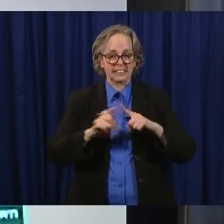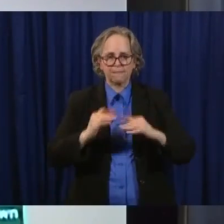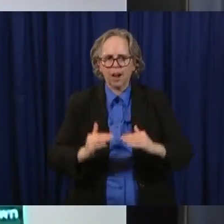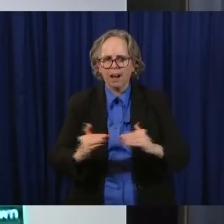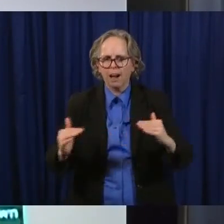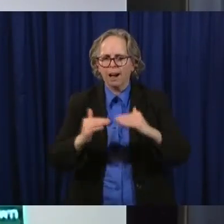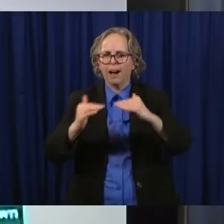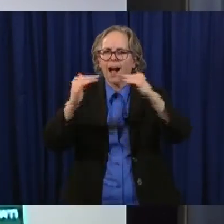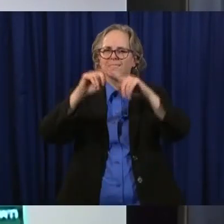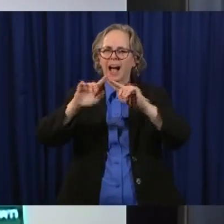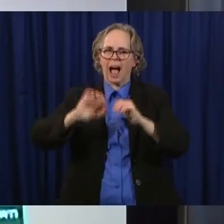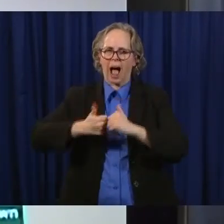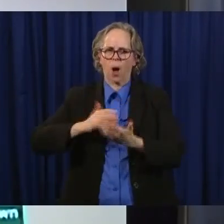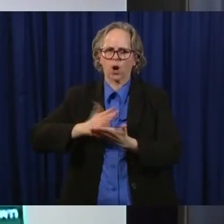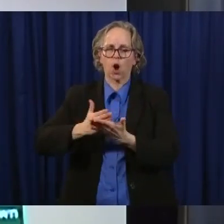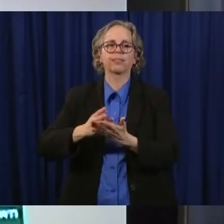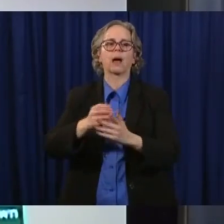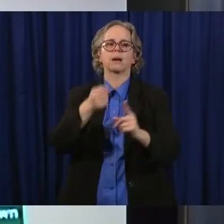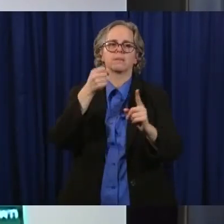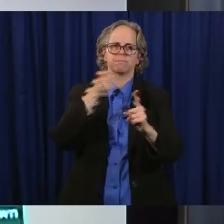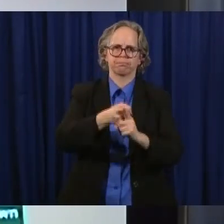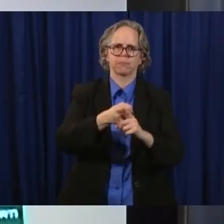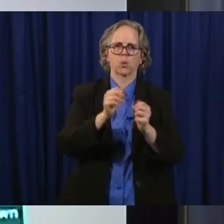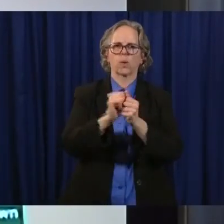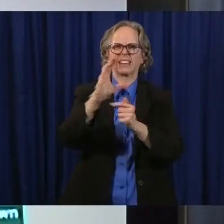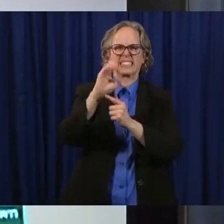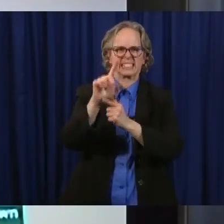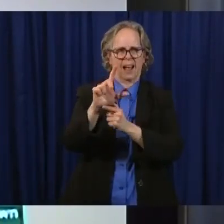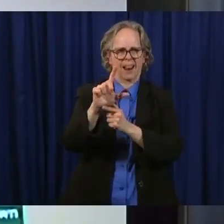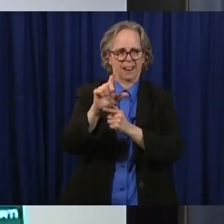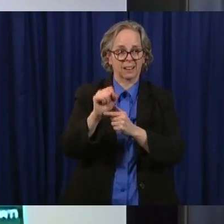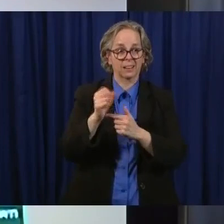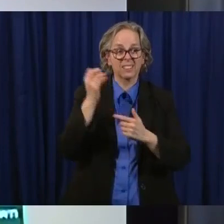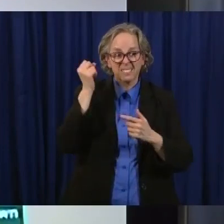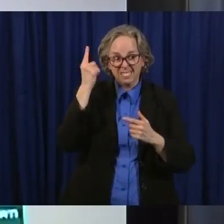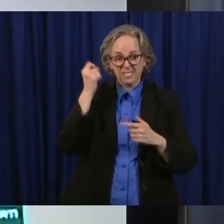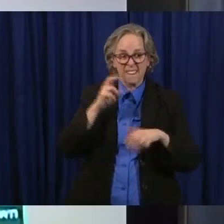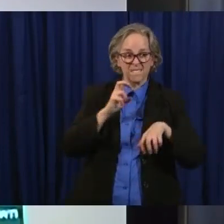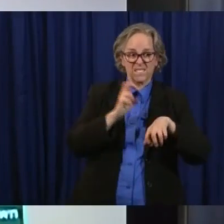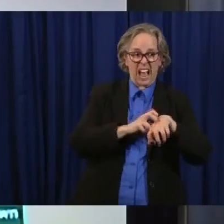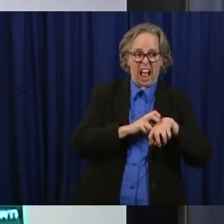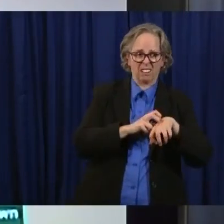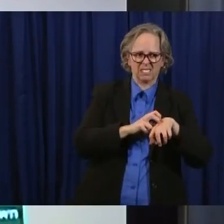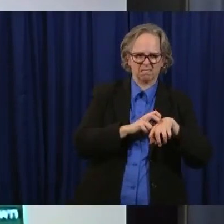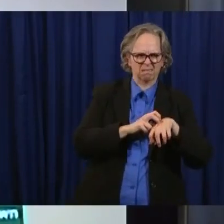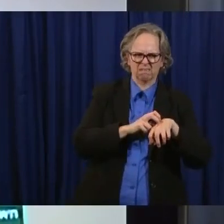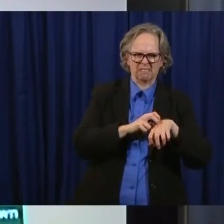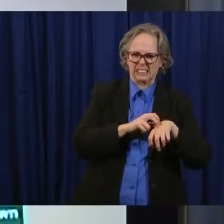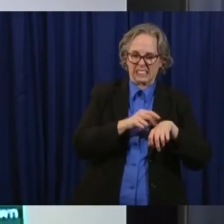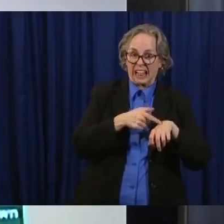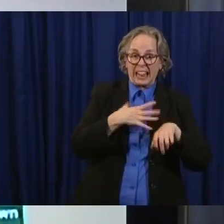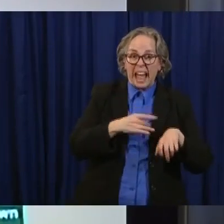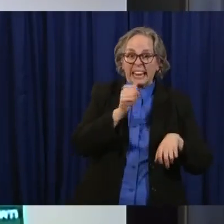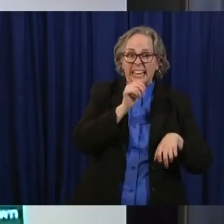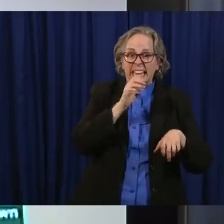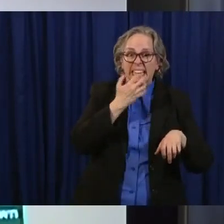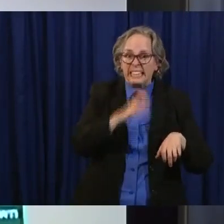RESEARCH THAT HAVE BEEN ONGOING THAT HAVE BEEN ABLE TO SHOW DIFFERENT LEVELS OF COOKING HAVE DIFFERENT EFFECTS ON DIFFERENT CELLS.